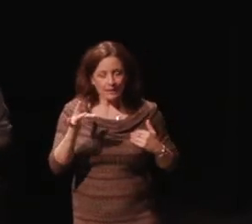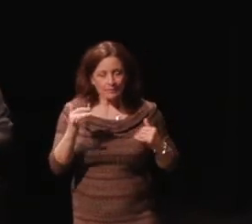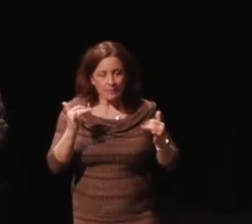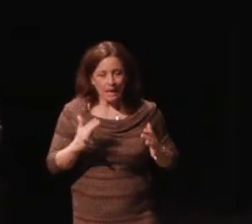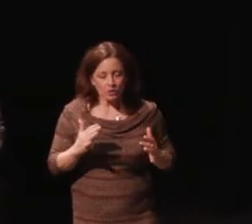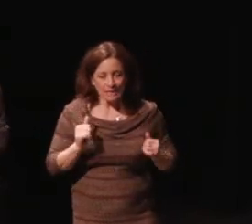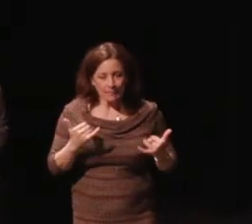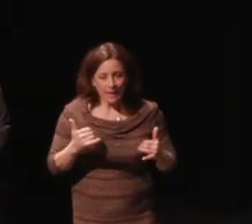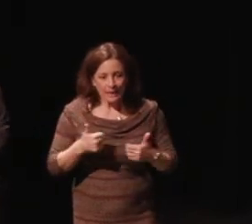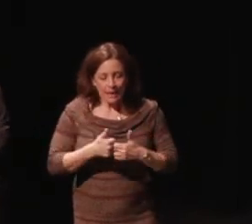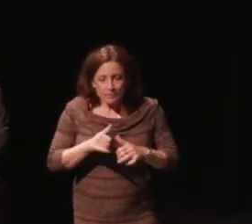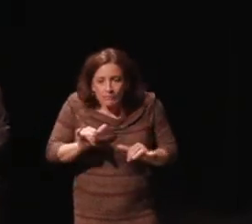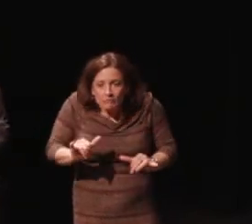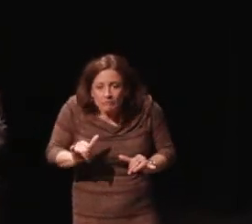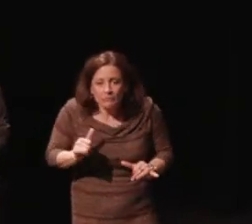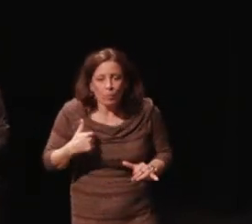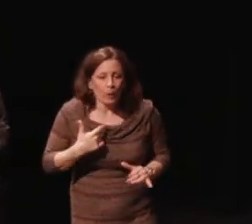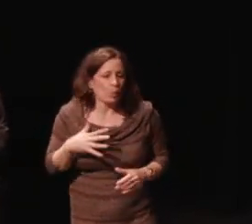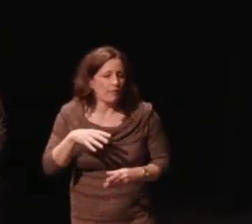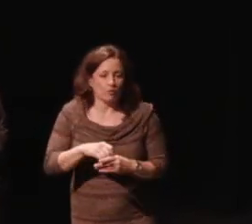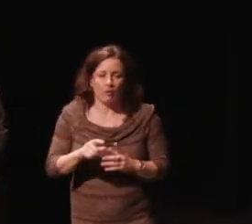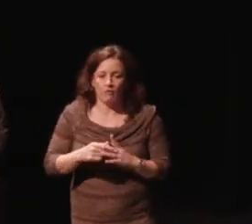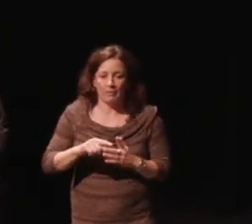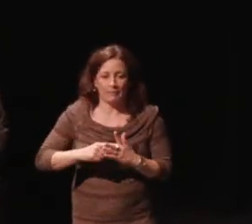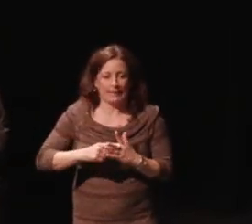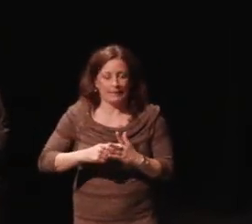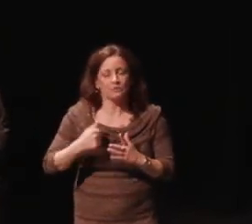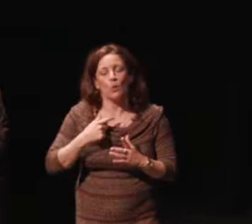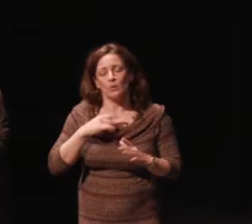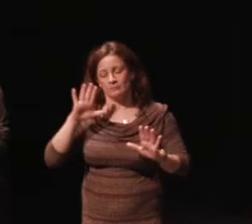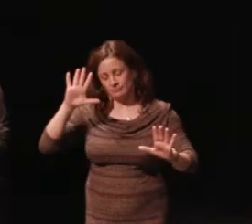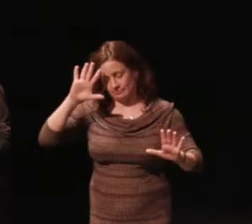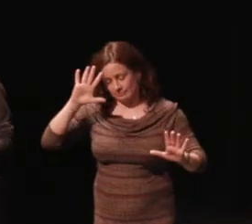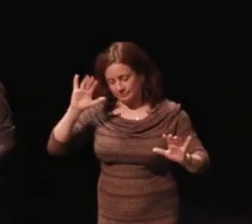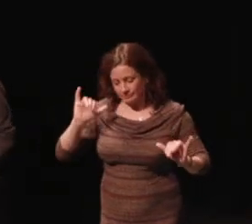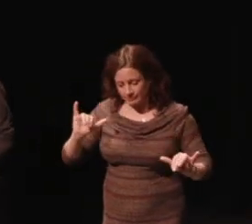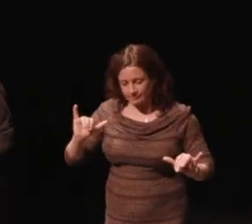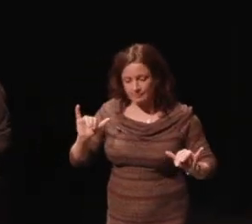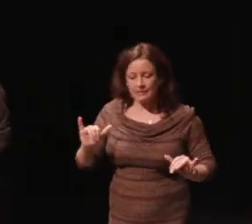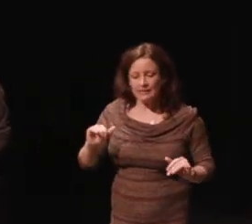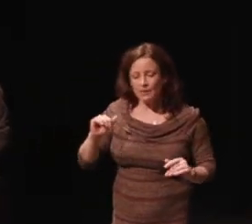then we would have had that from the very beginning. So, it's something that we're endeavoring to fix with future titles,